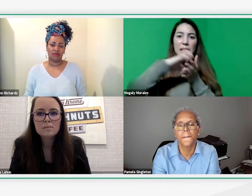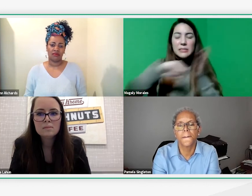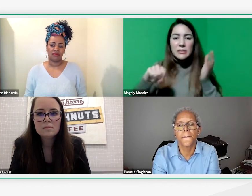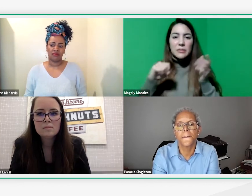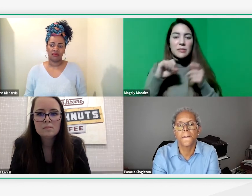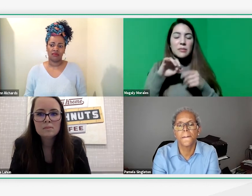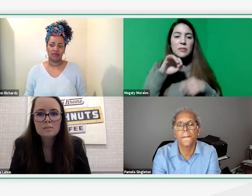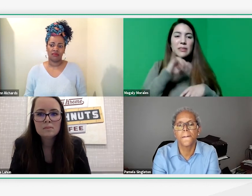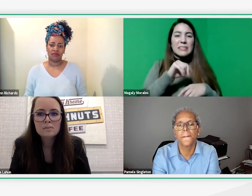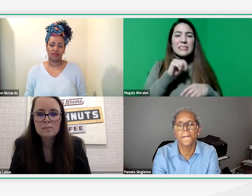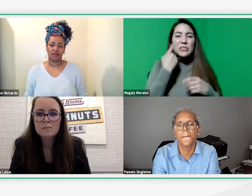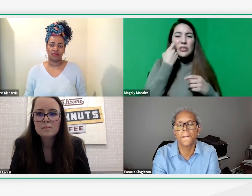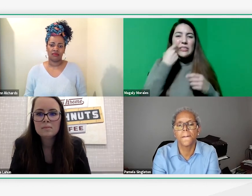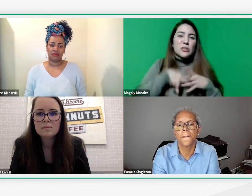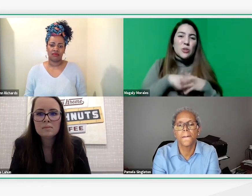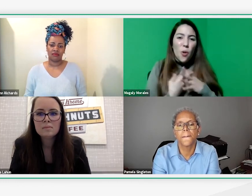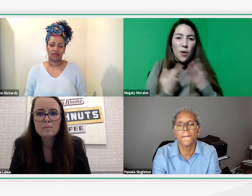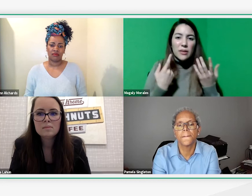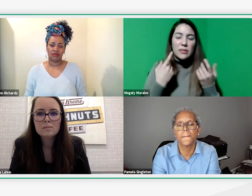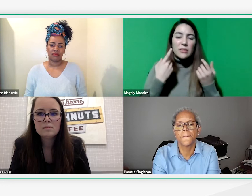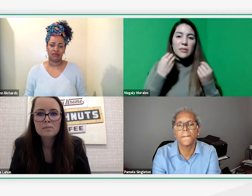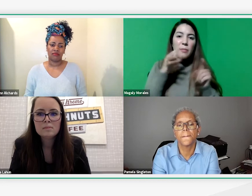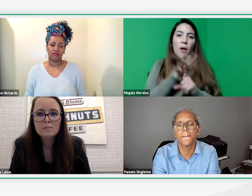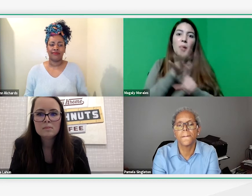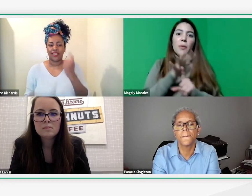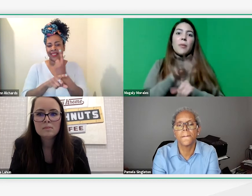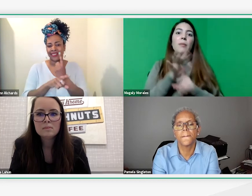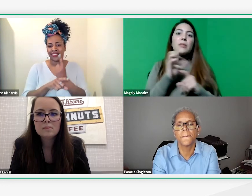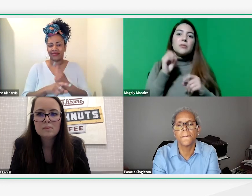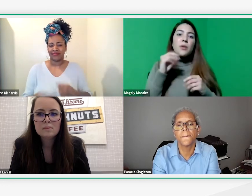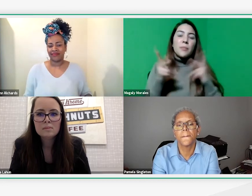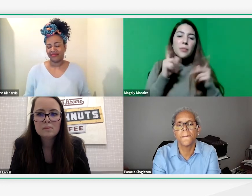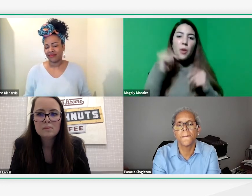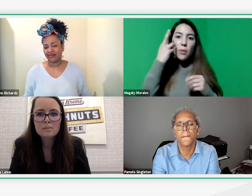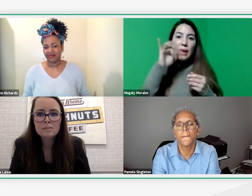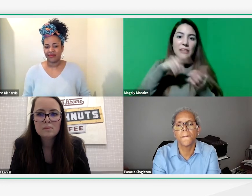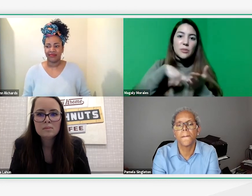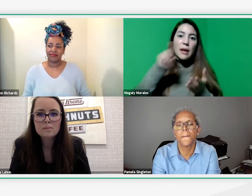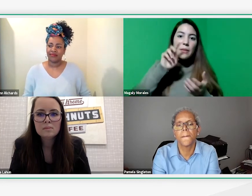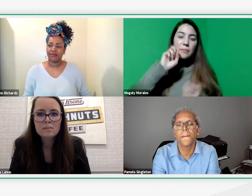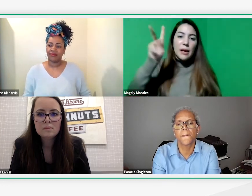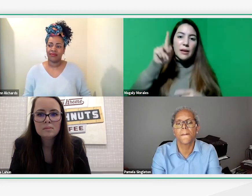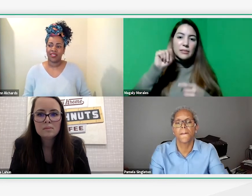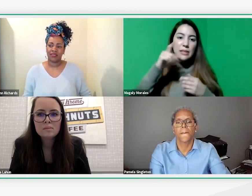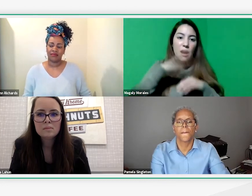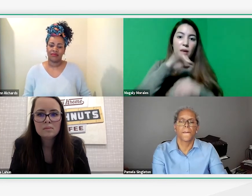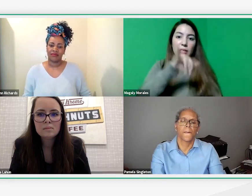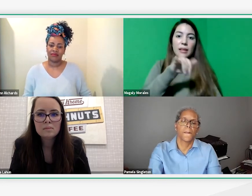Information for taxes. Let's say it's just becoming popular for people